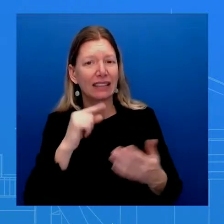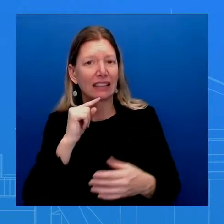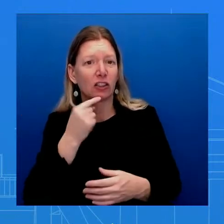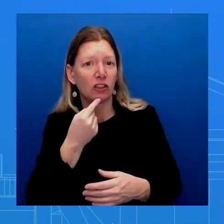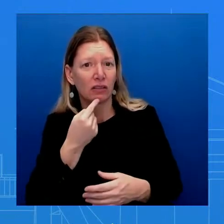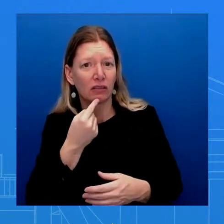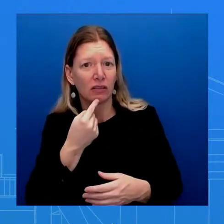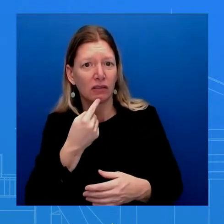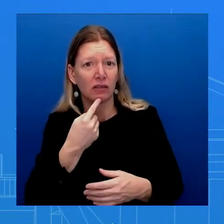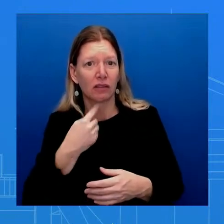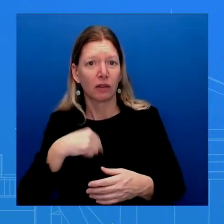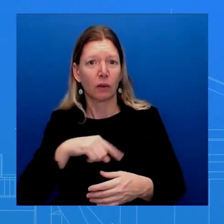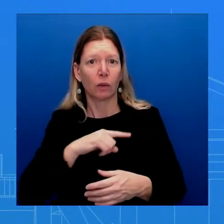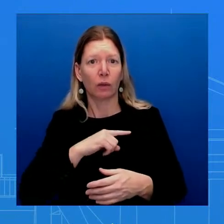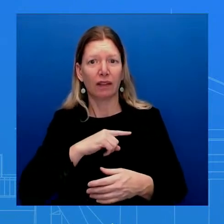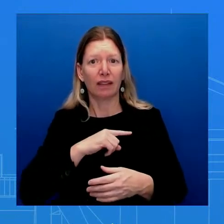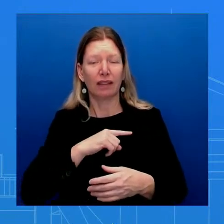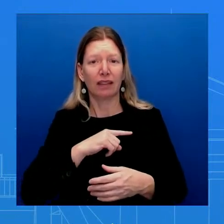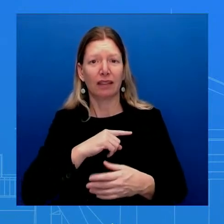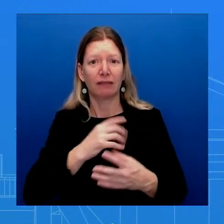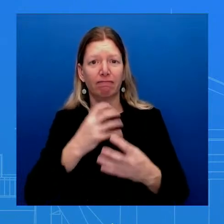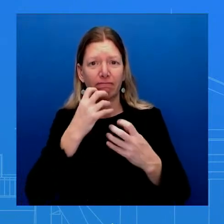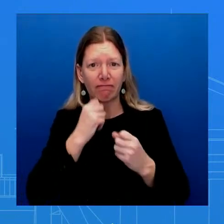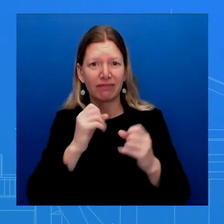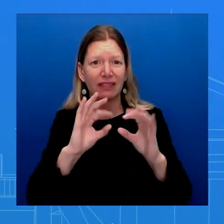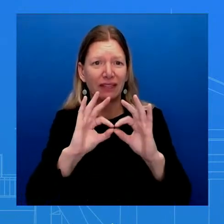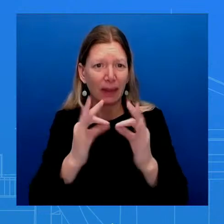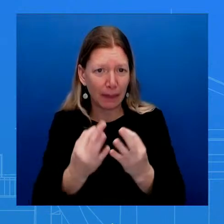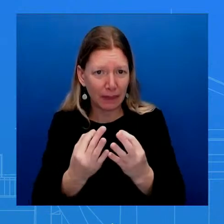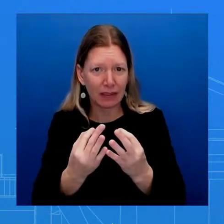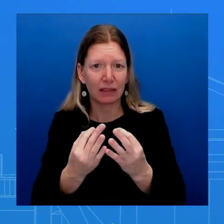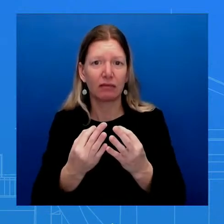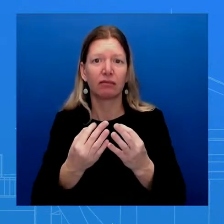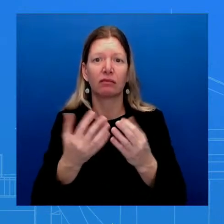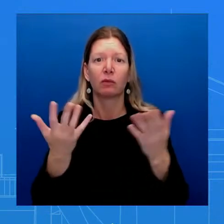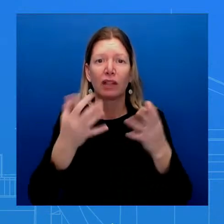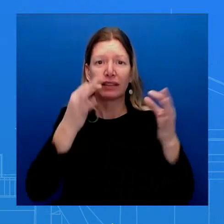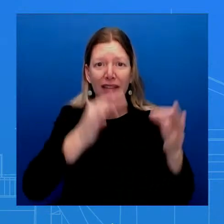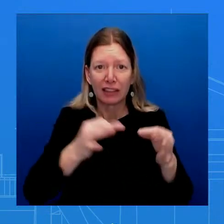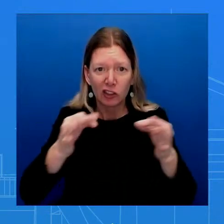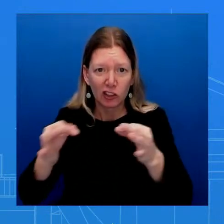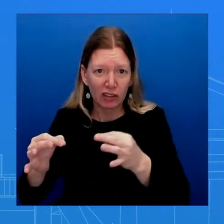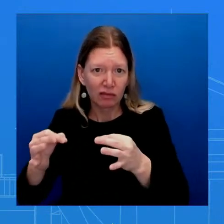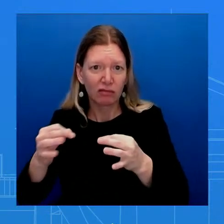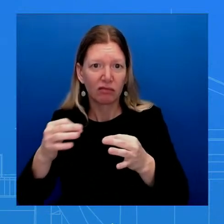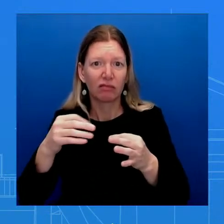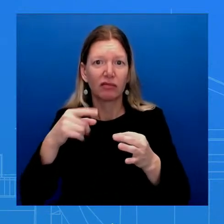families, the decisions that they make at their kitchen table, whether it's at -- whether it's during Thanksgiving or whether it is every month